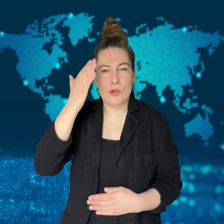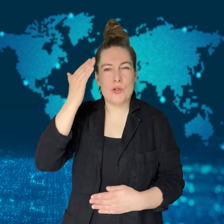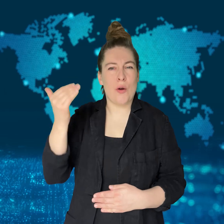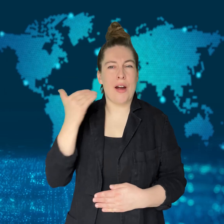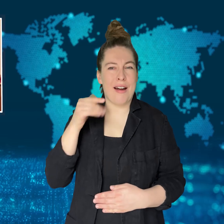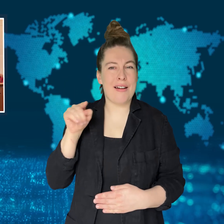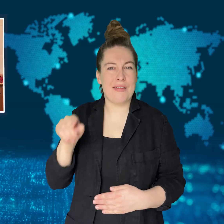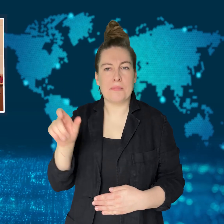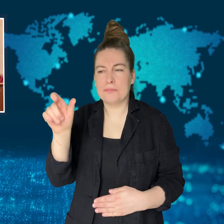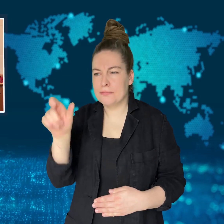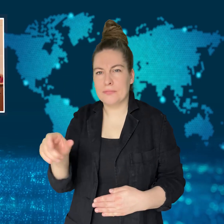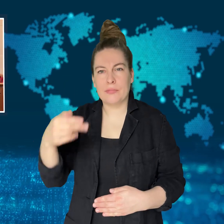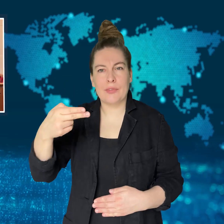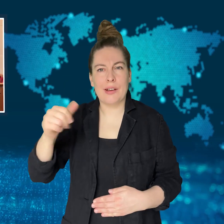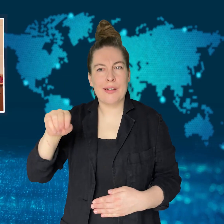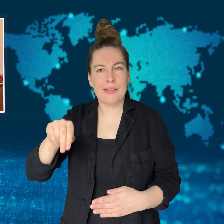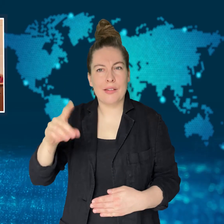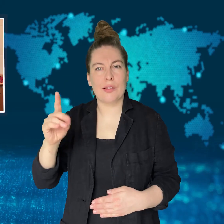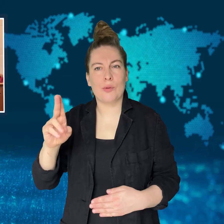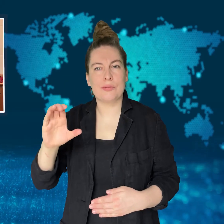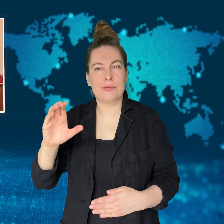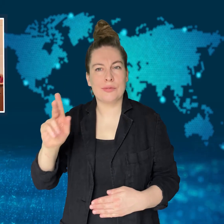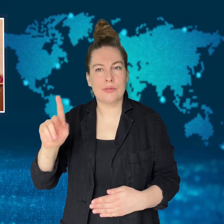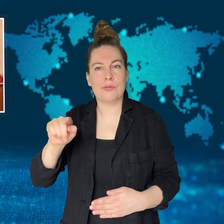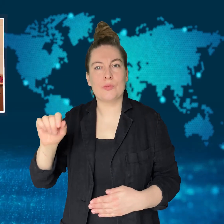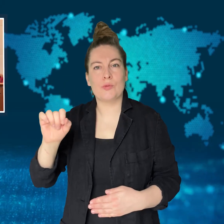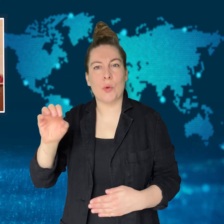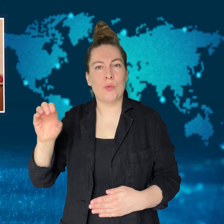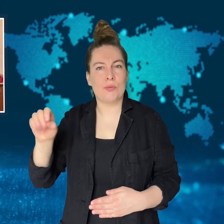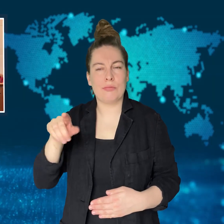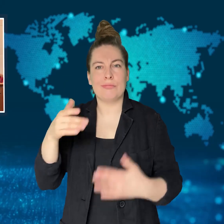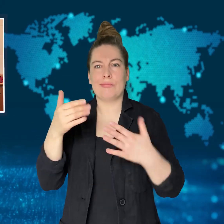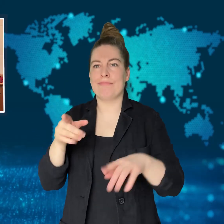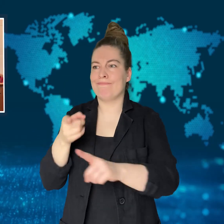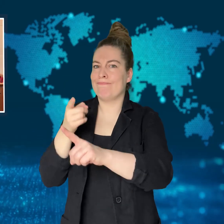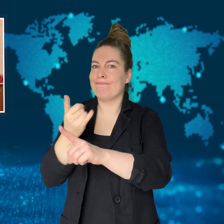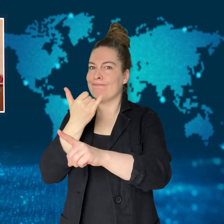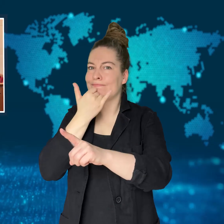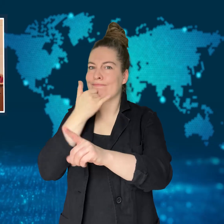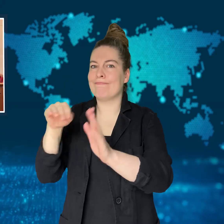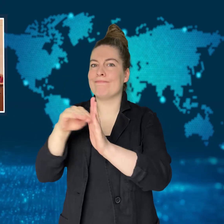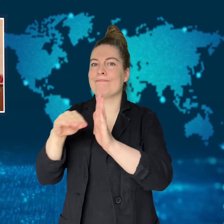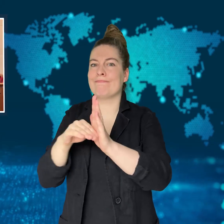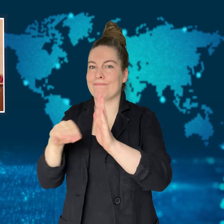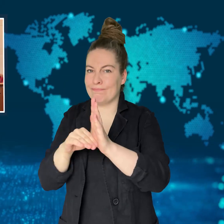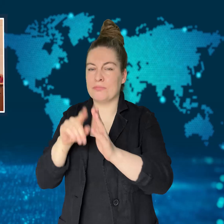South Korea's Constitutional Court has overturned the impeachment